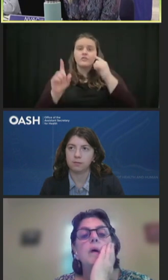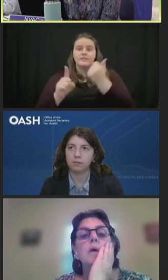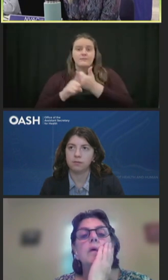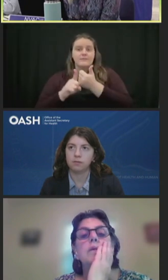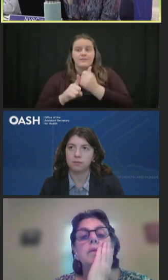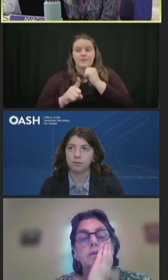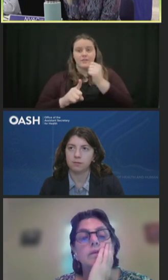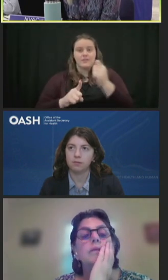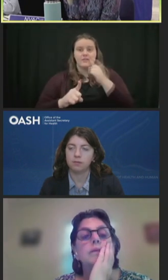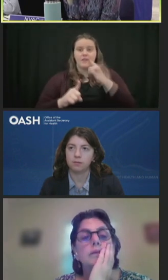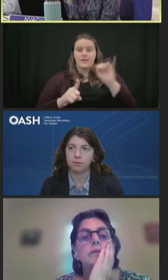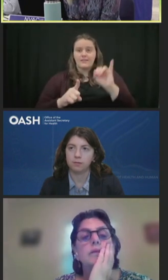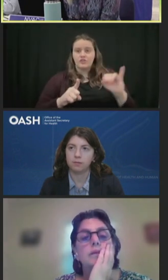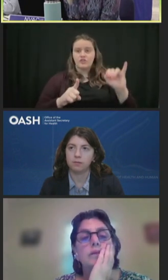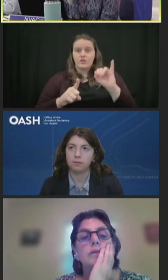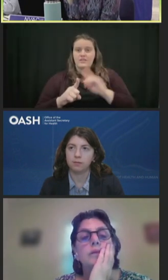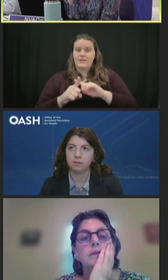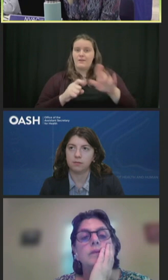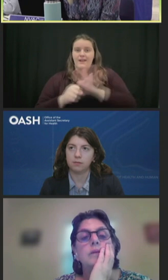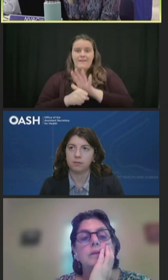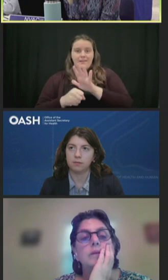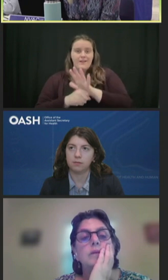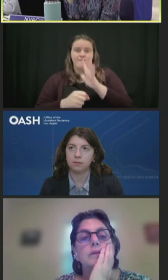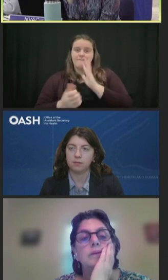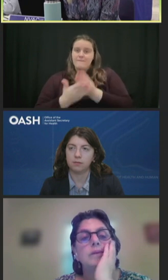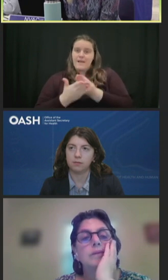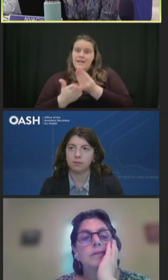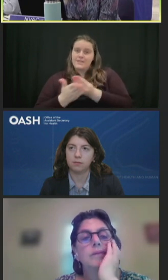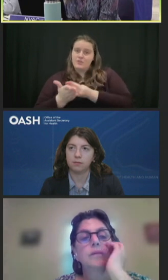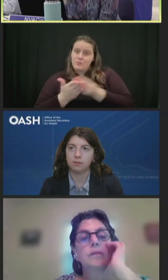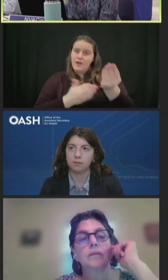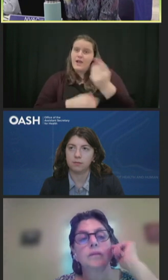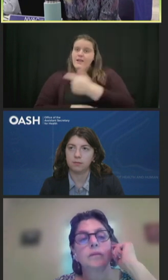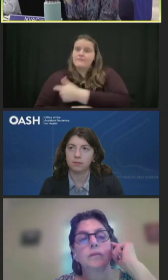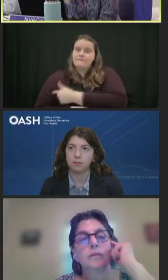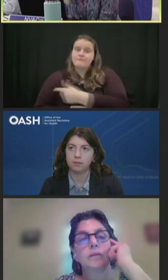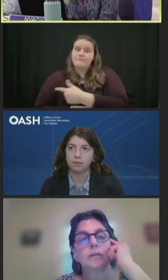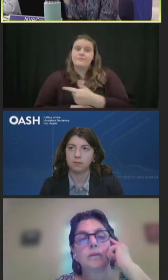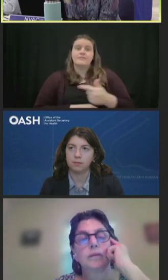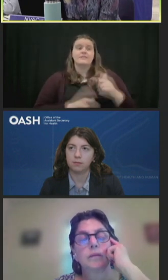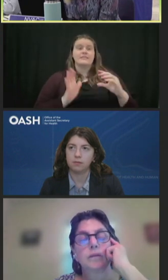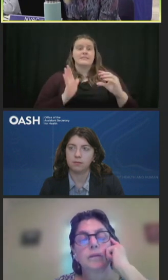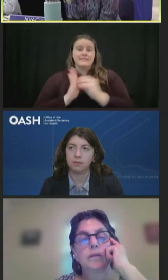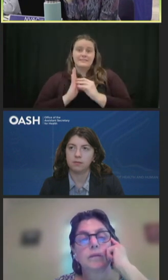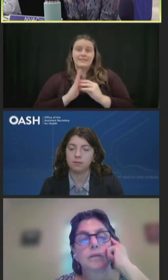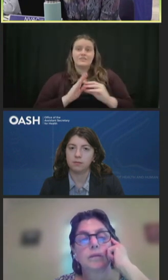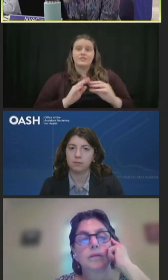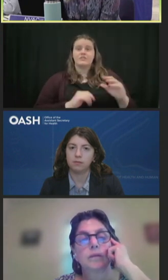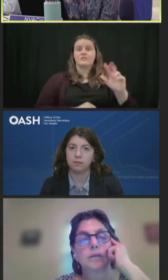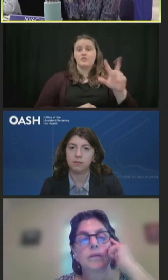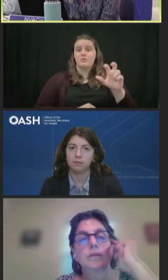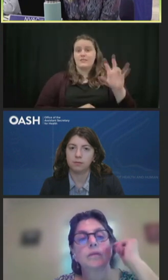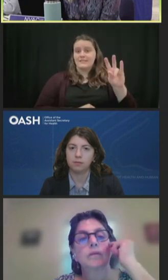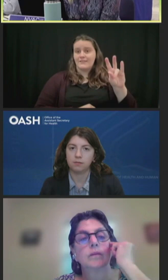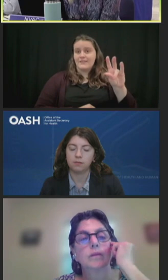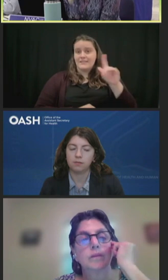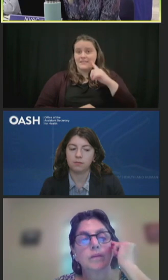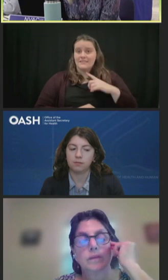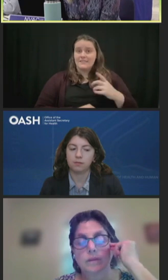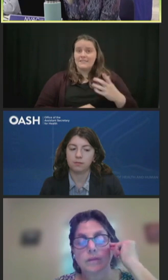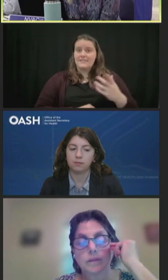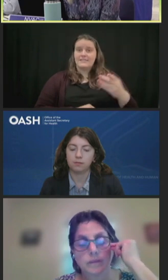The Section 317 program has not been increased anywhere near the need or the inflation or to